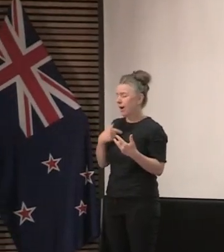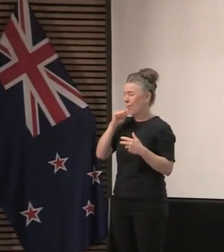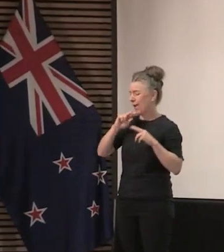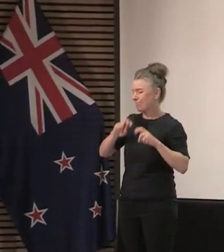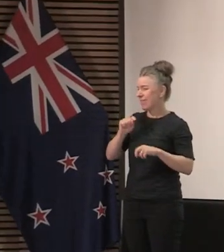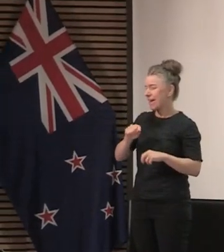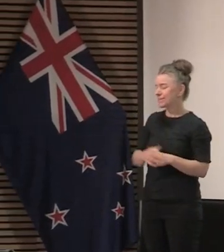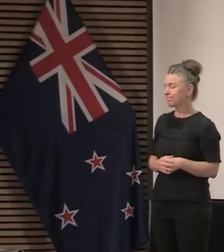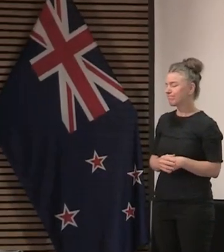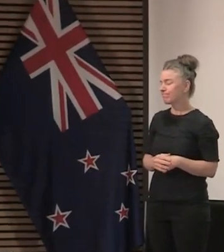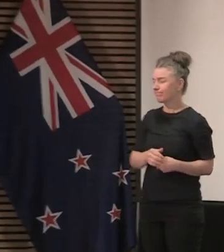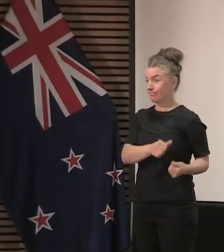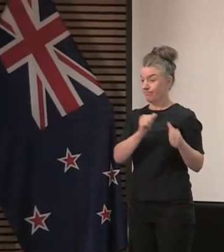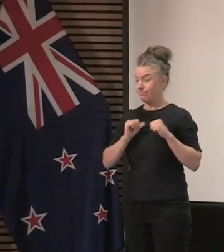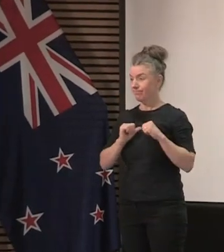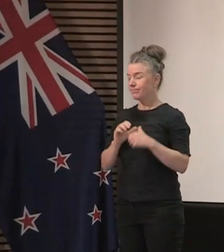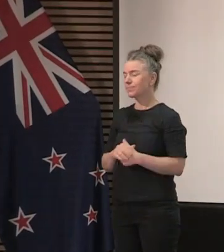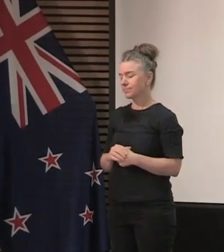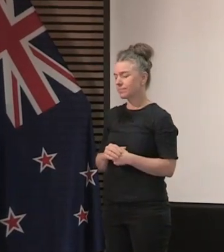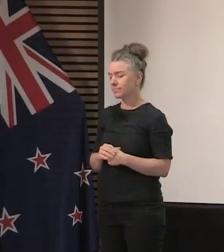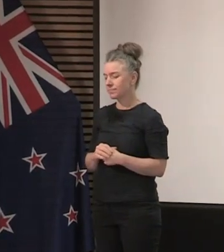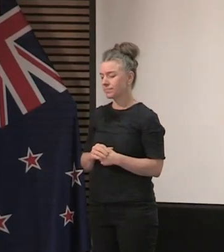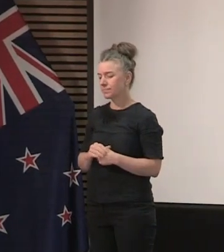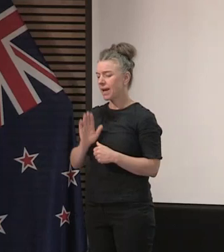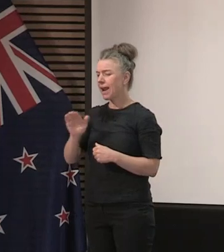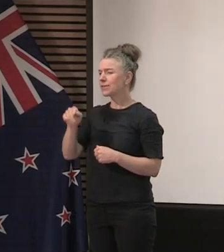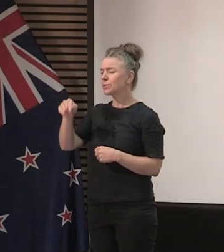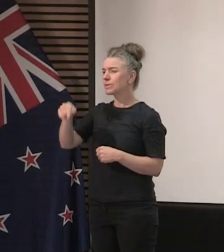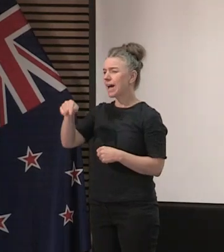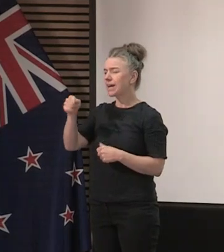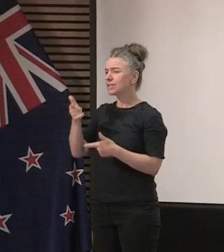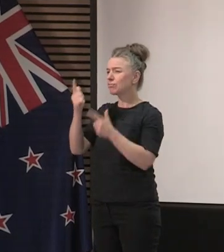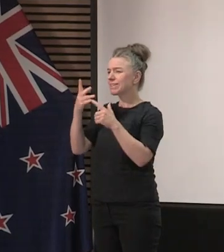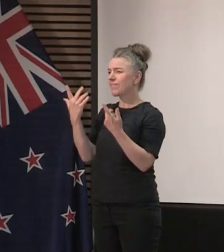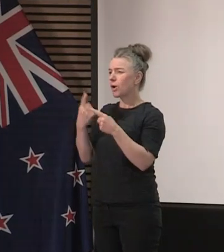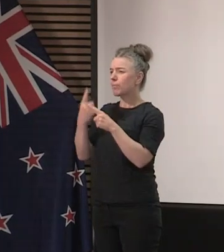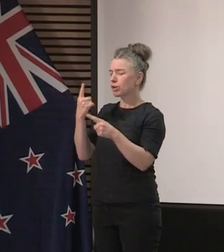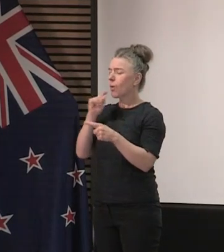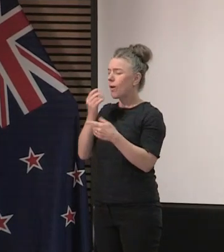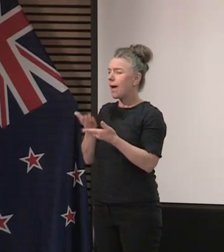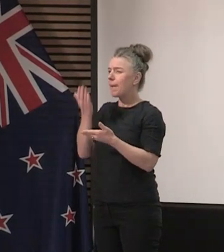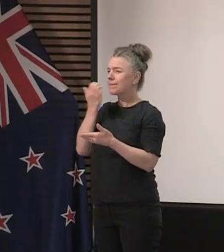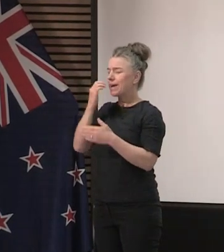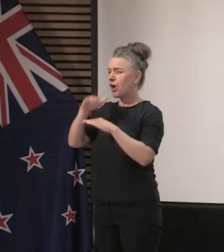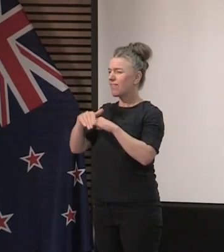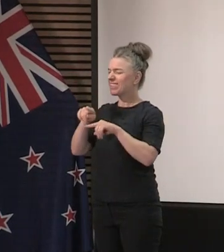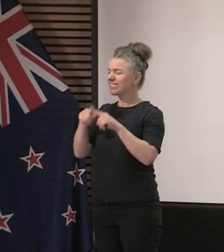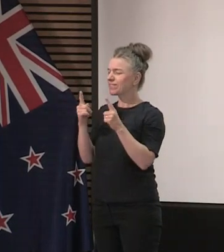Thank you, Prime Minister. Thank you, Dr Bloomfield. Later today the director of civil defence